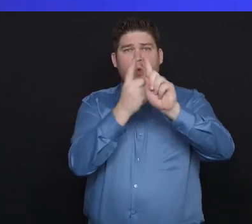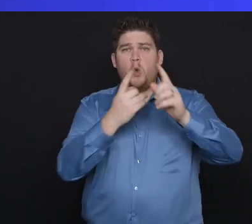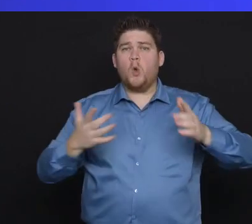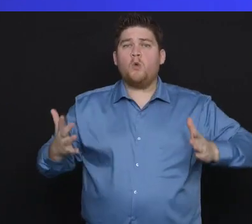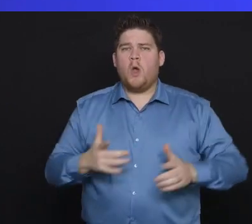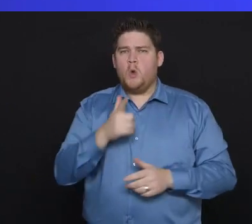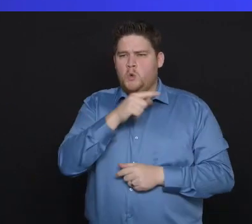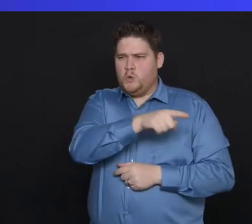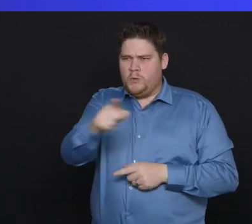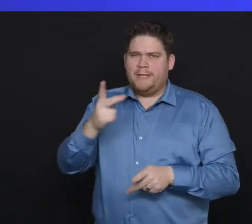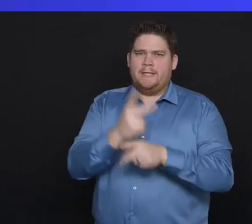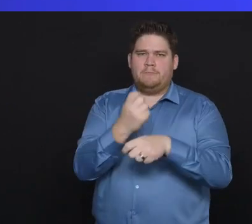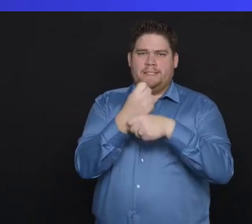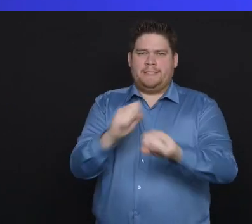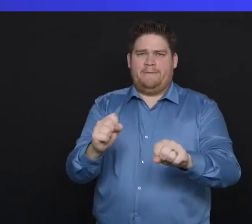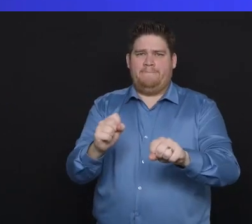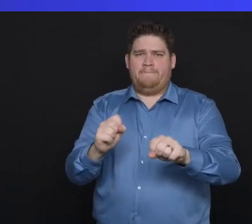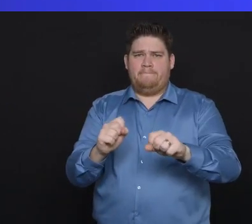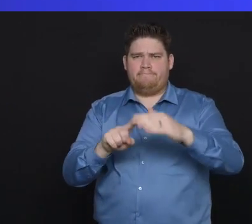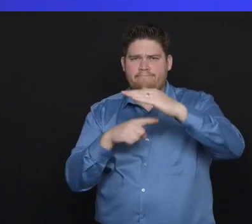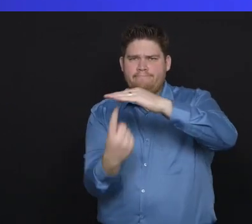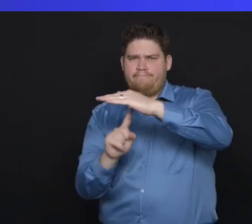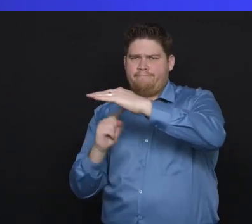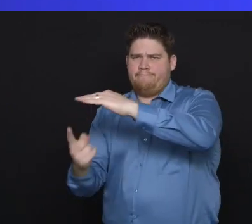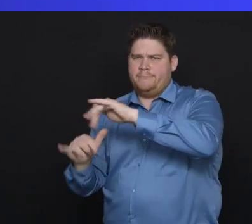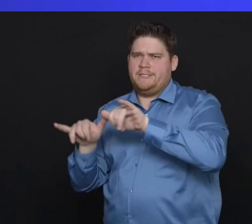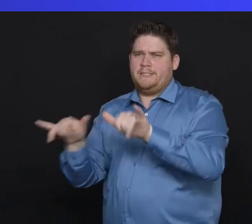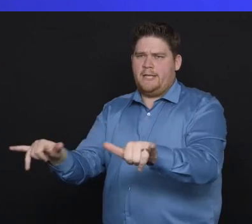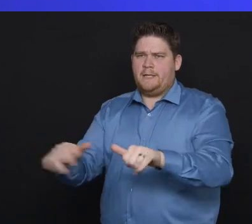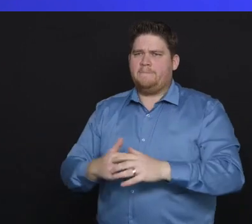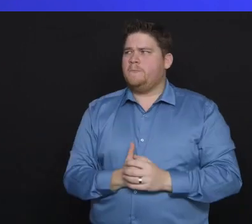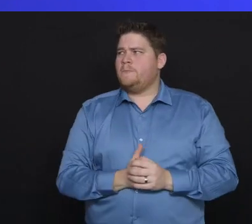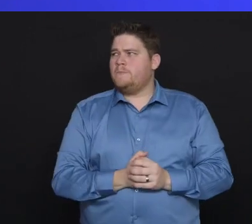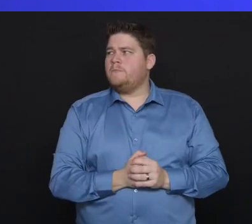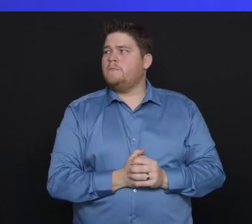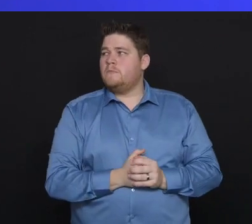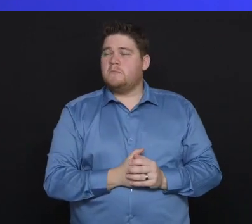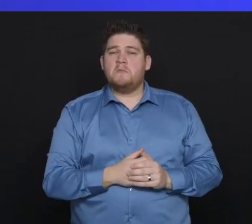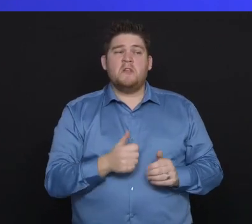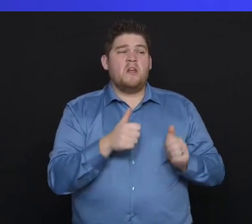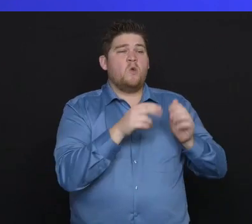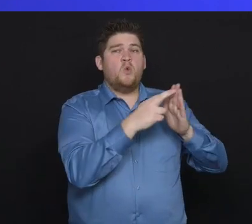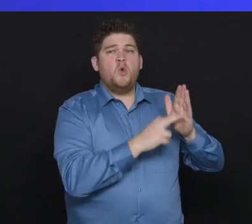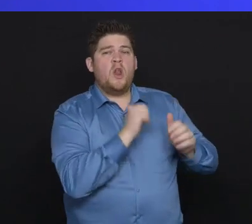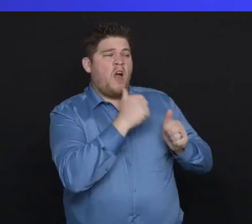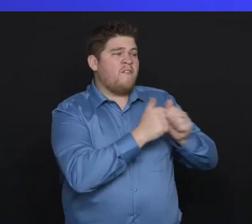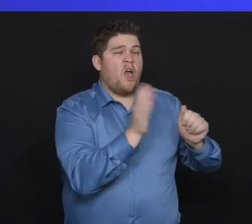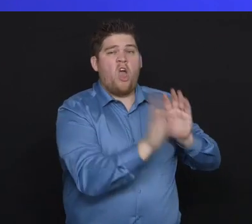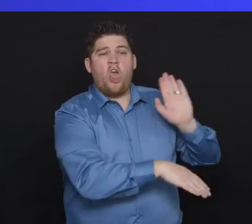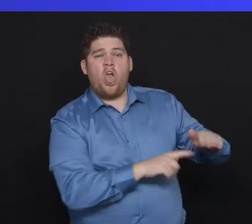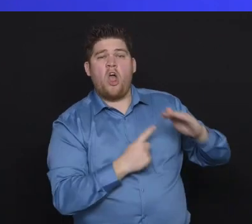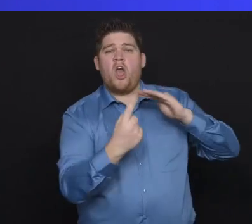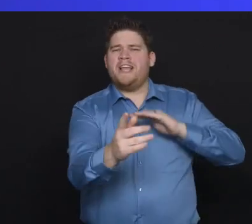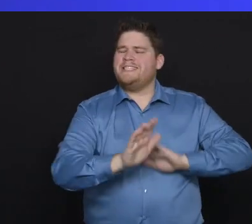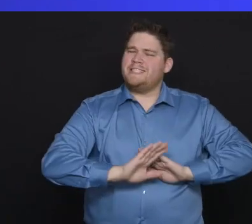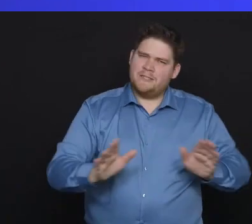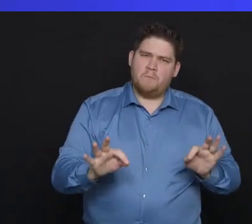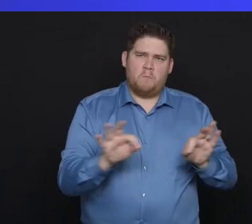and increase turnaround times in the north which can be a challenge and I know with life labs